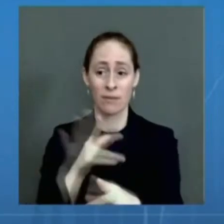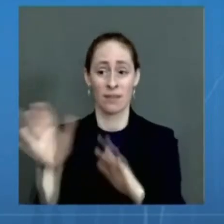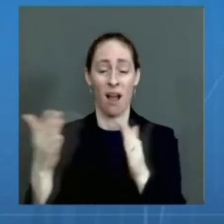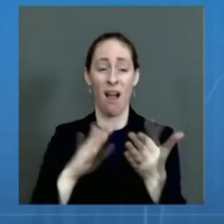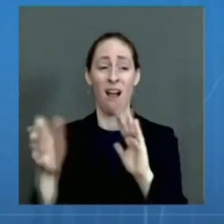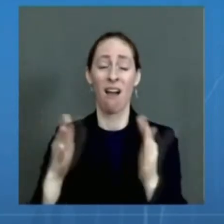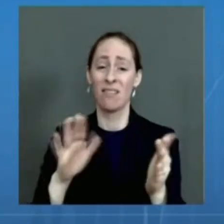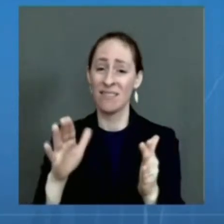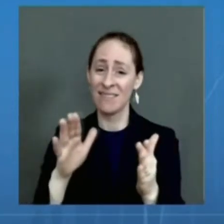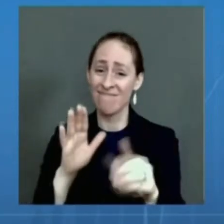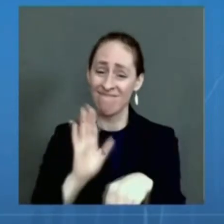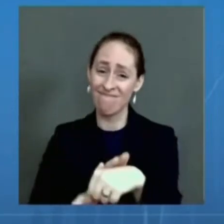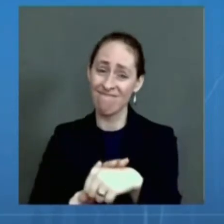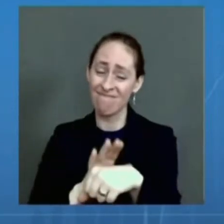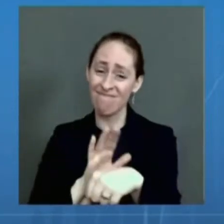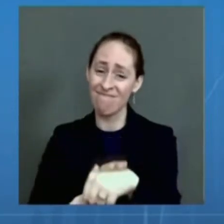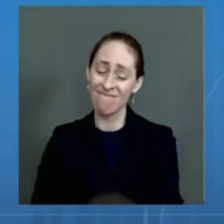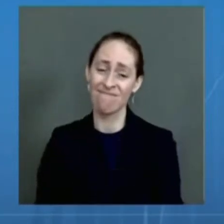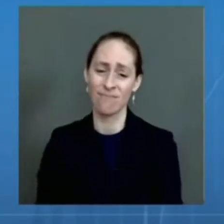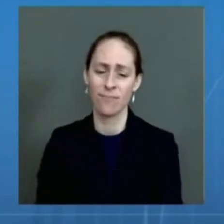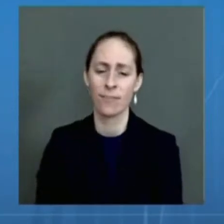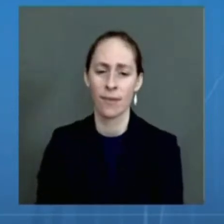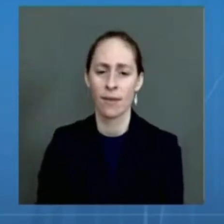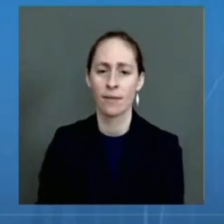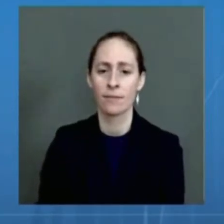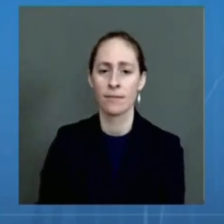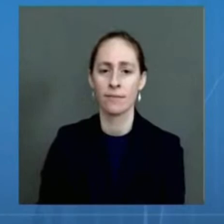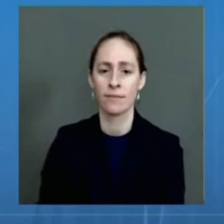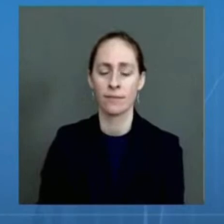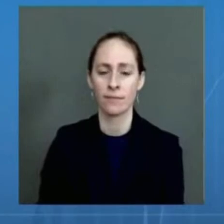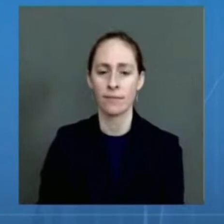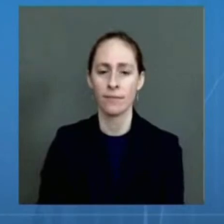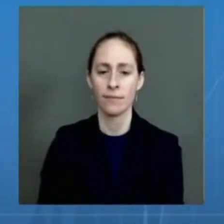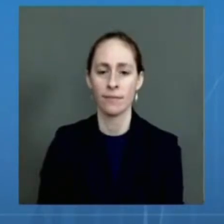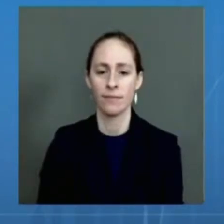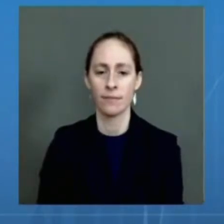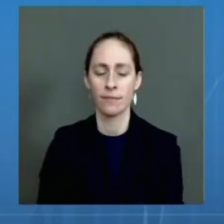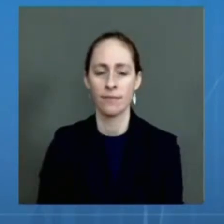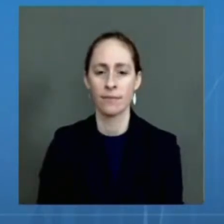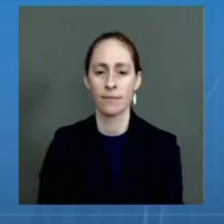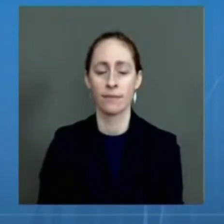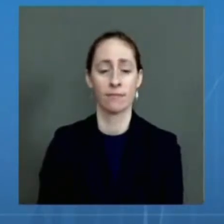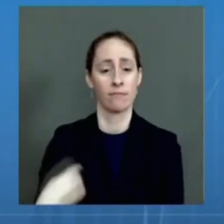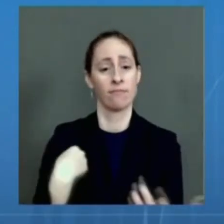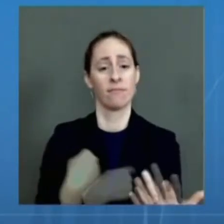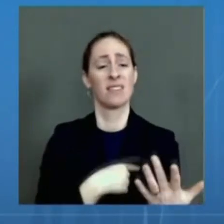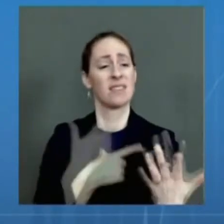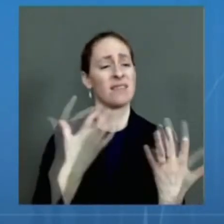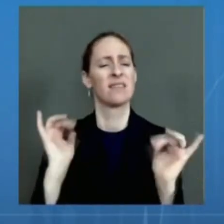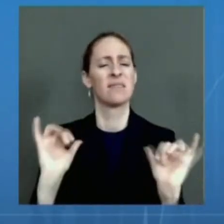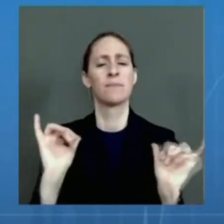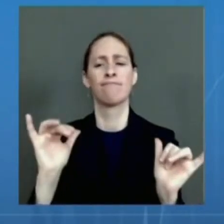ILLNESS AND DEATH FOR YOURSELVES YOUR FAMILIES AND YOUR HOSPITALS THAT YOU ARE GOING TO OVERWHELM.